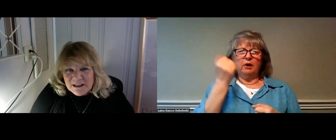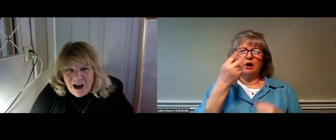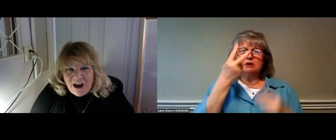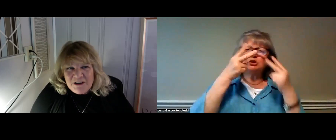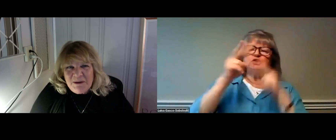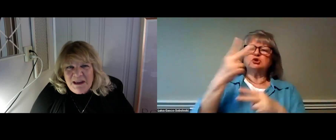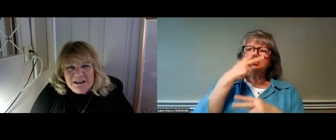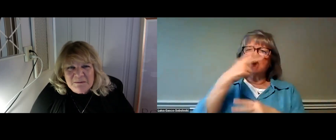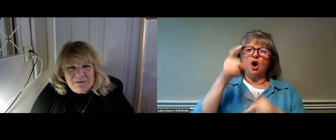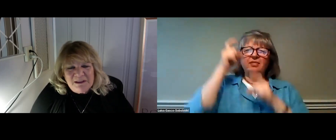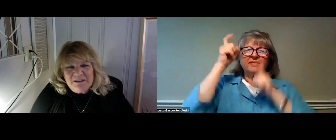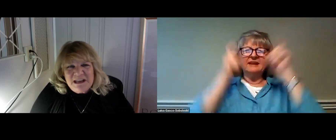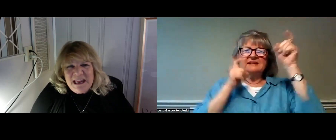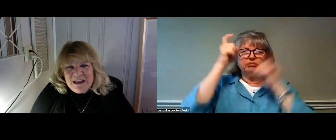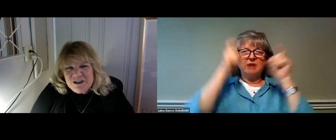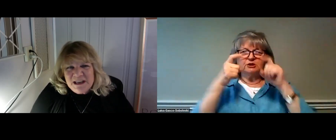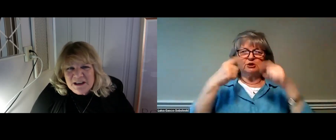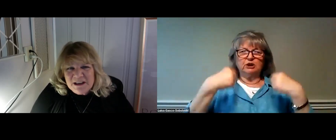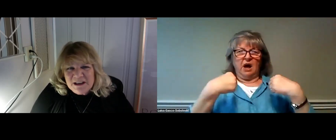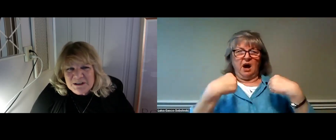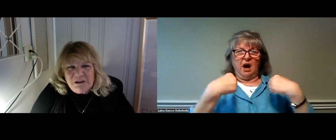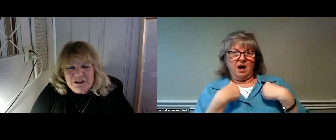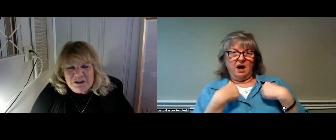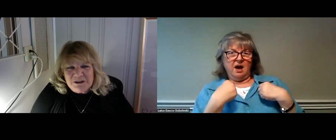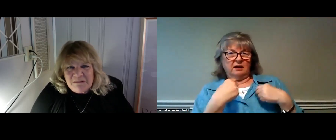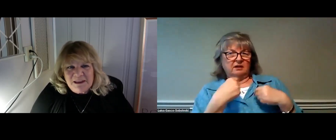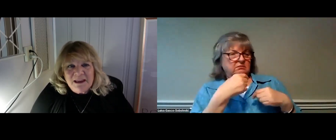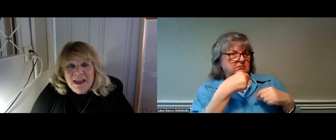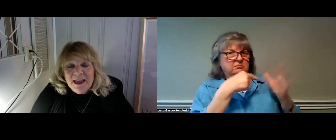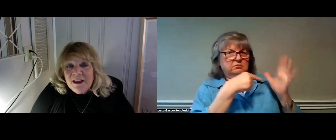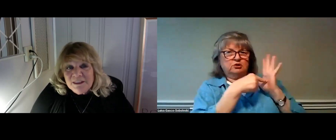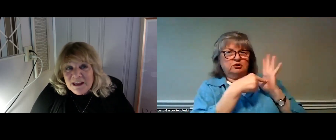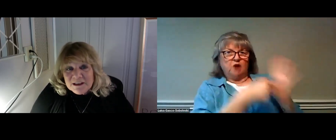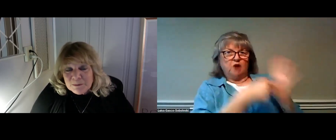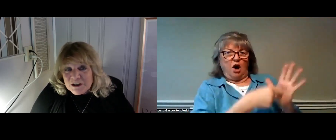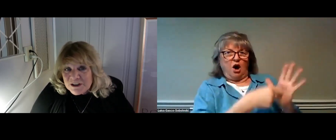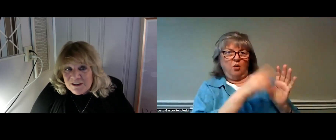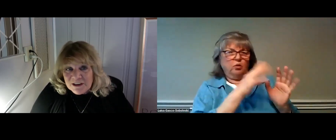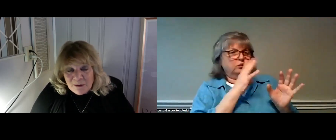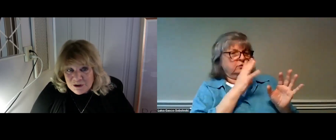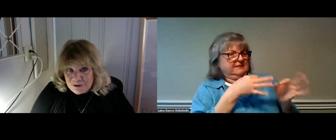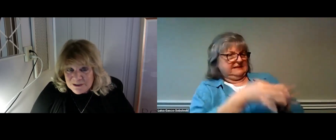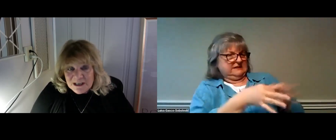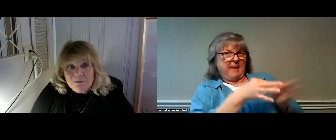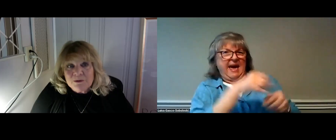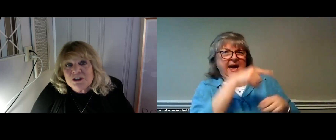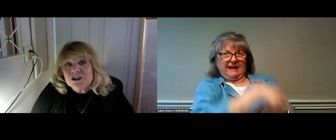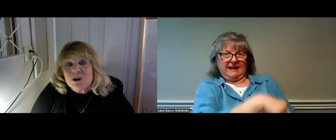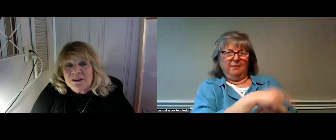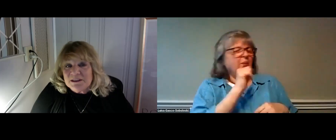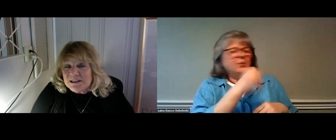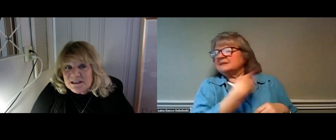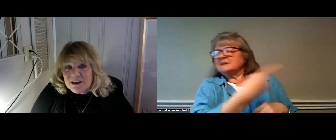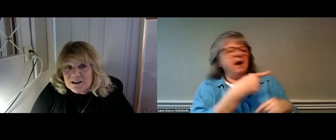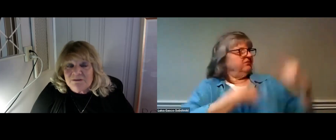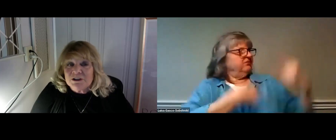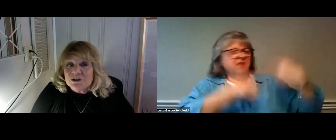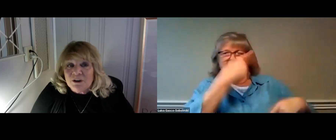the car and she handed you some lunch or something." The expression that I was using was just showing the details of his story of